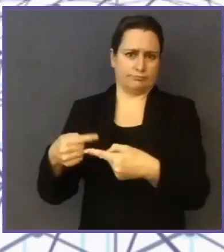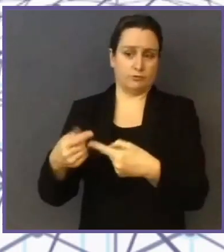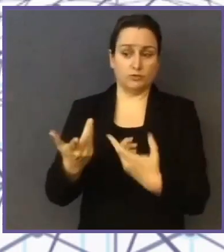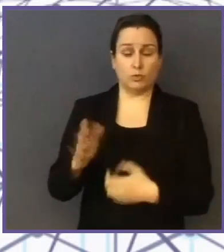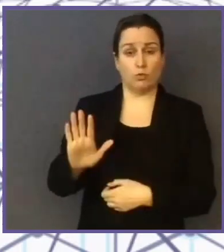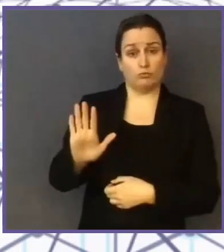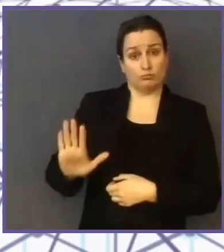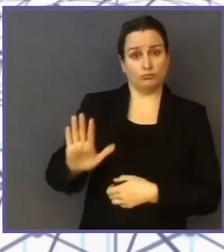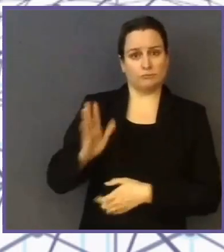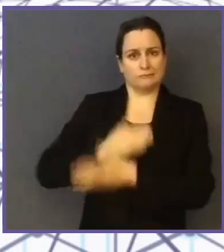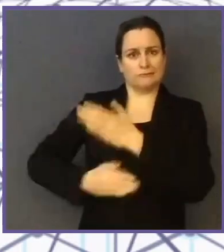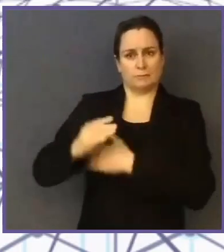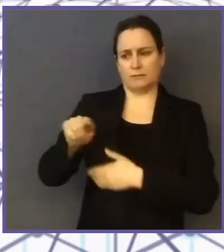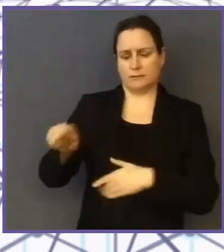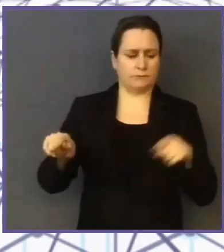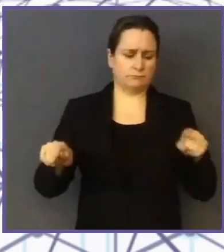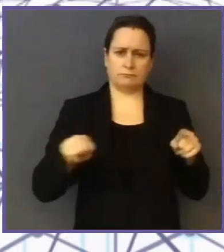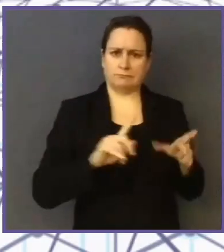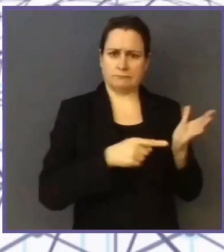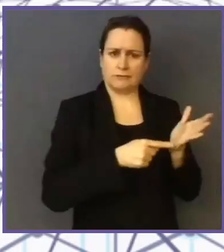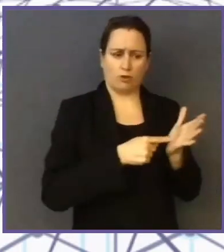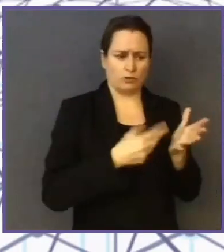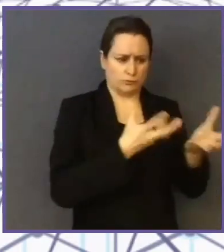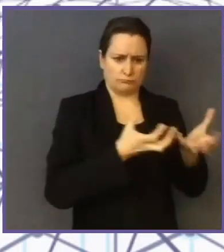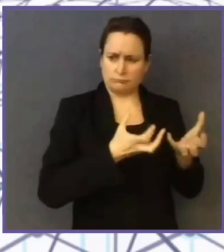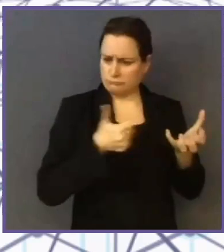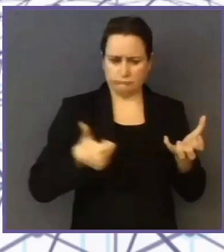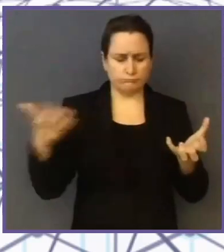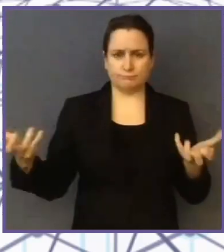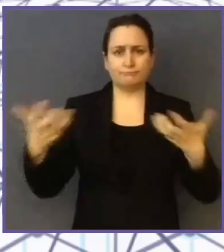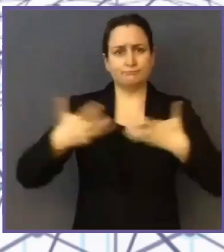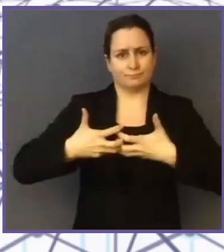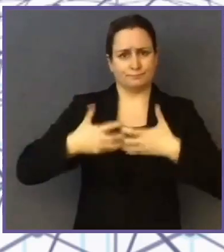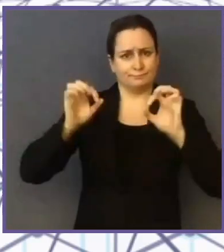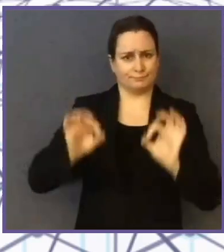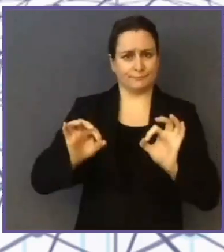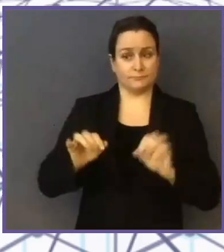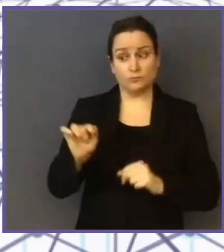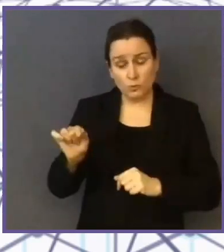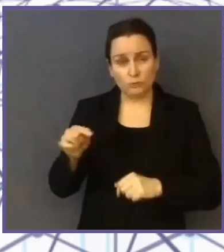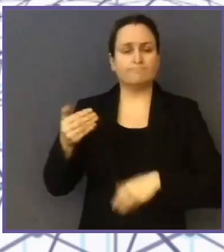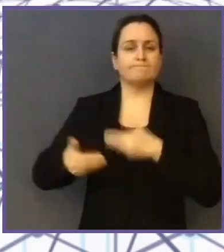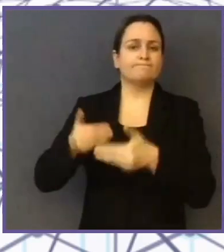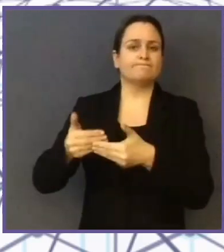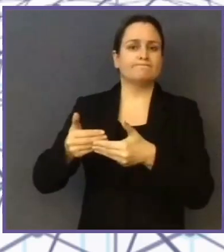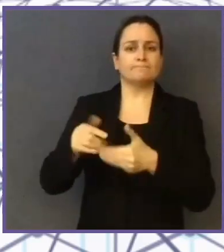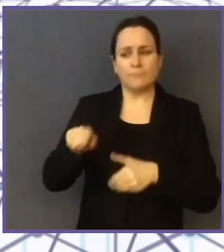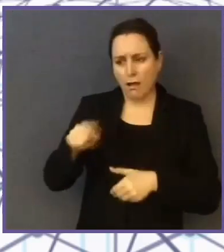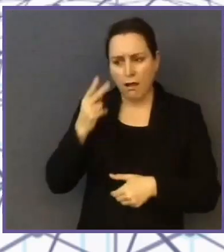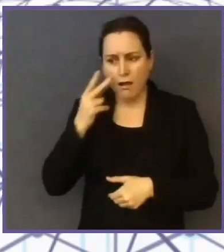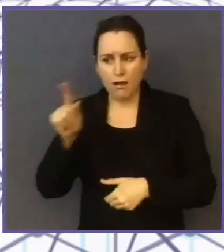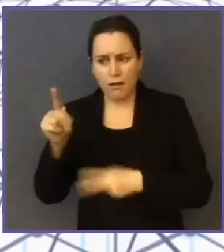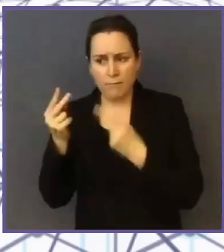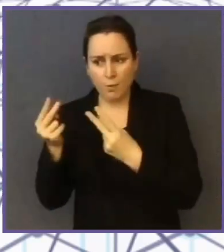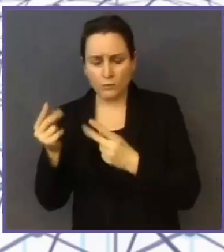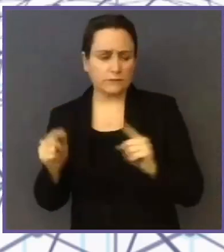and make informed choices and take control of what is important and what will meet their goals and aspirations.